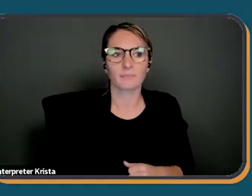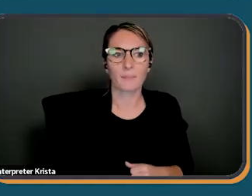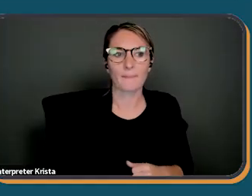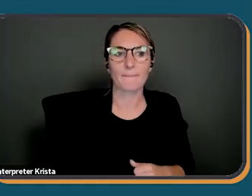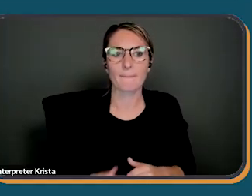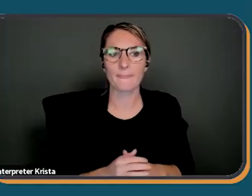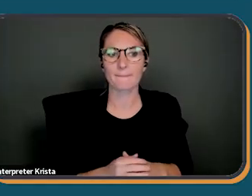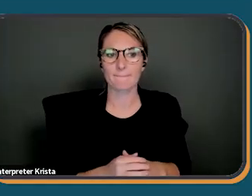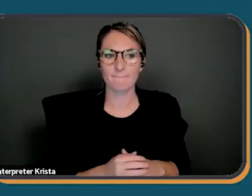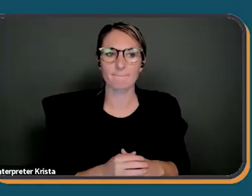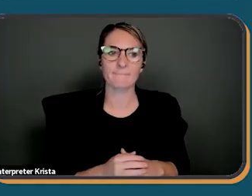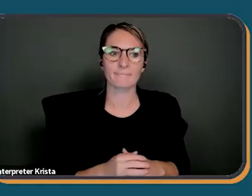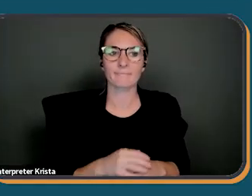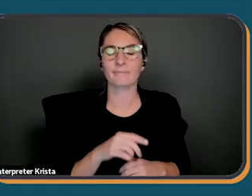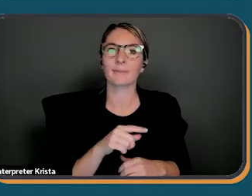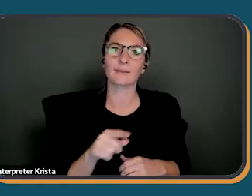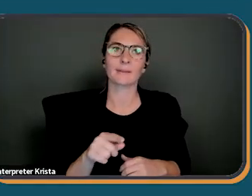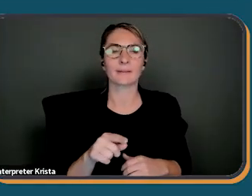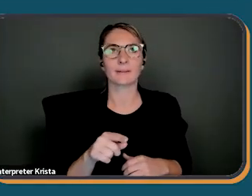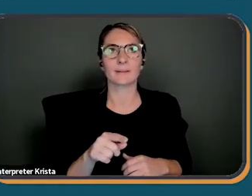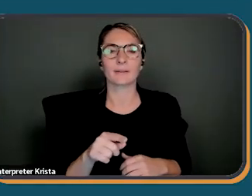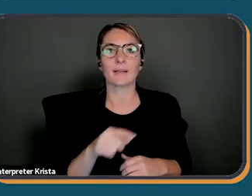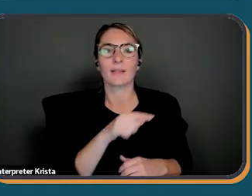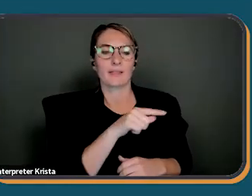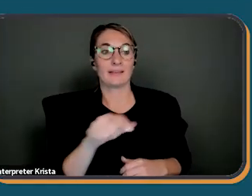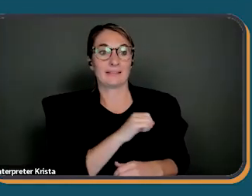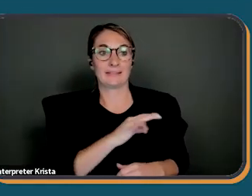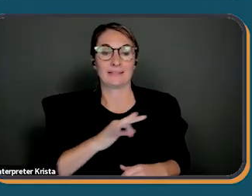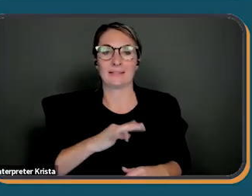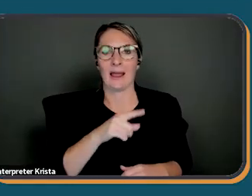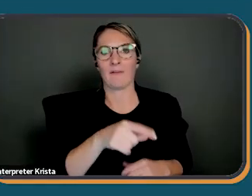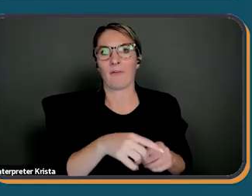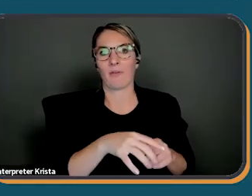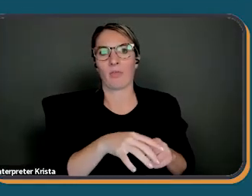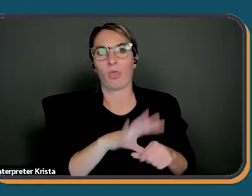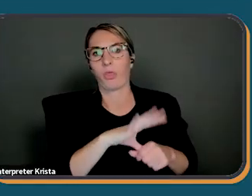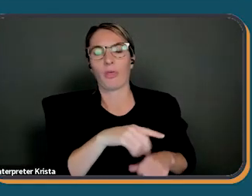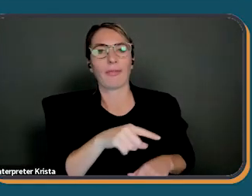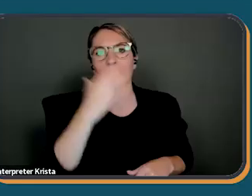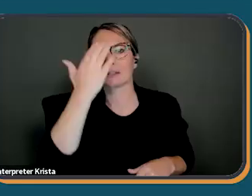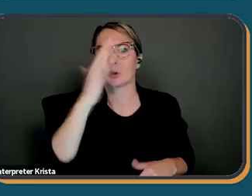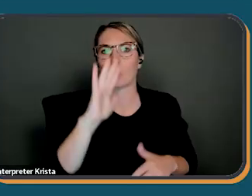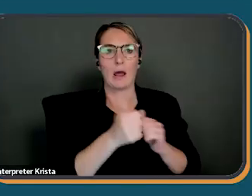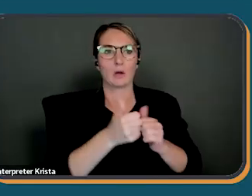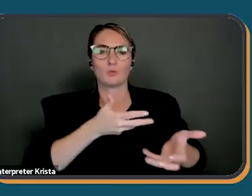for lack of a better word dealing with an individual with a disability.